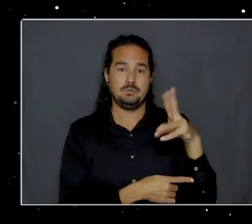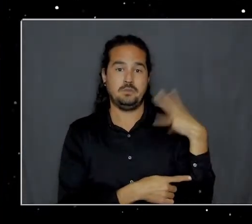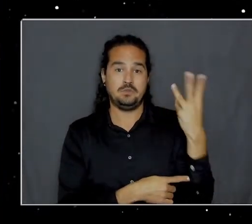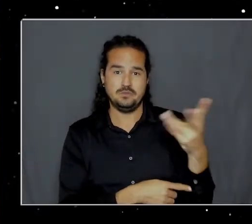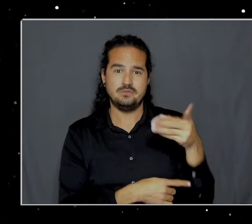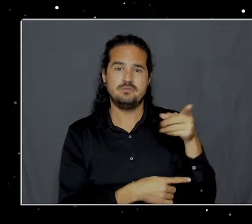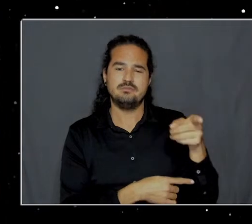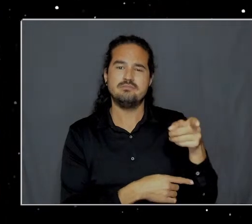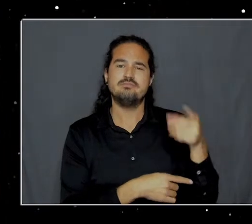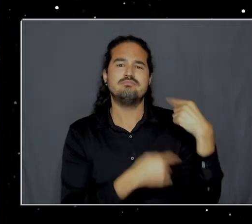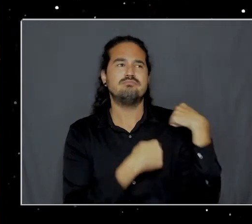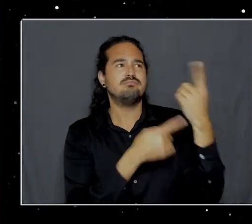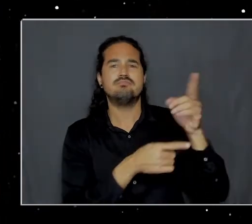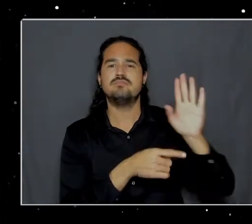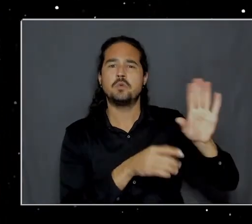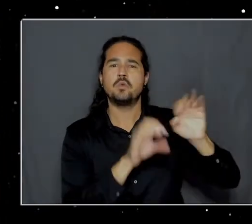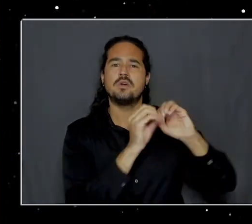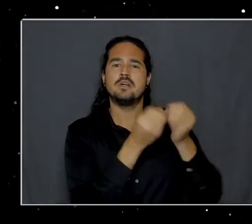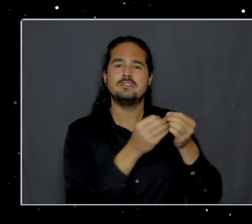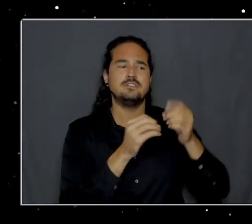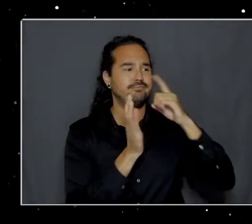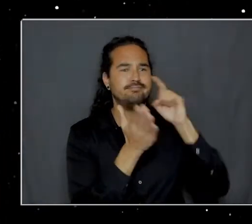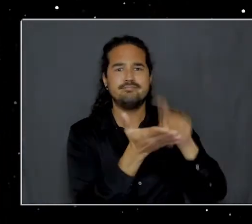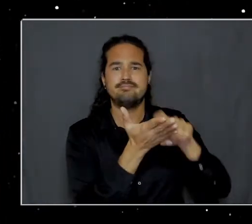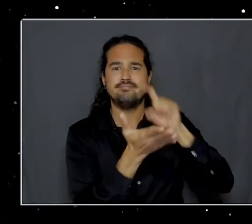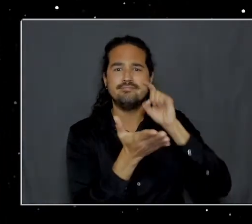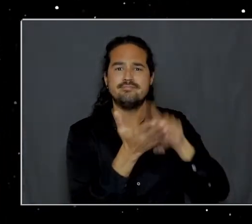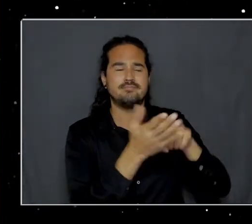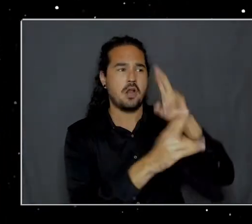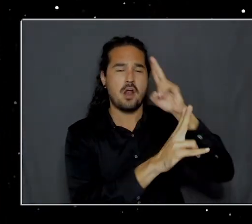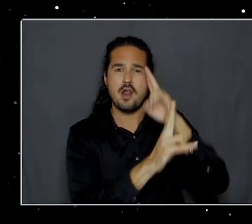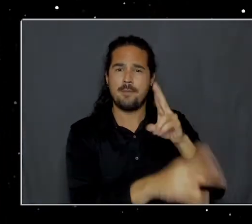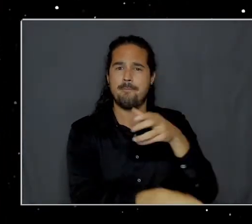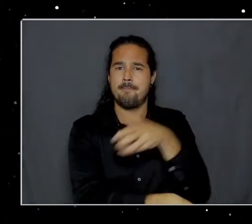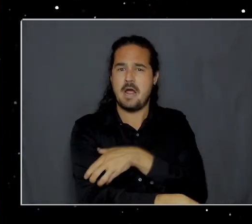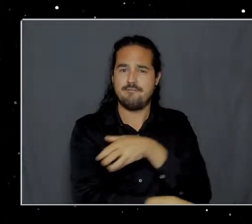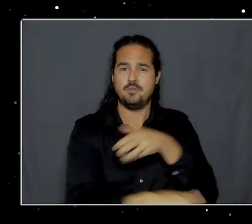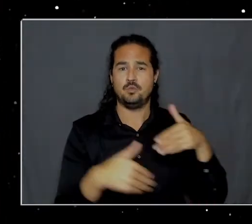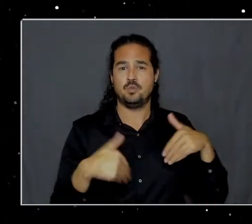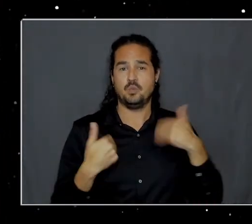ORGANIZATION THAT ALREADY SEES